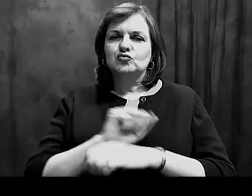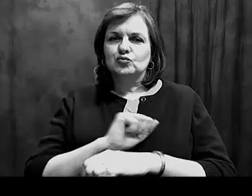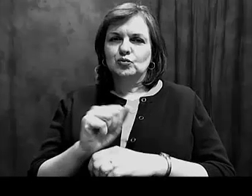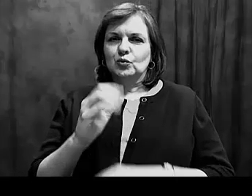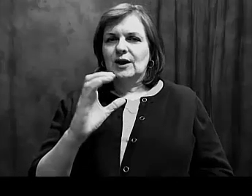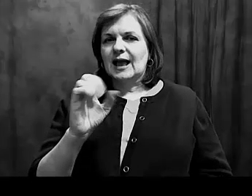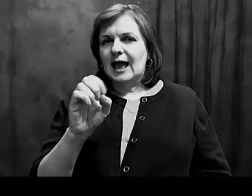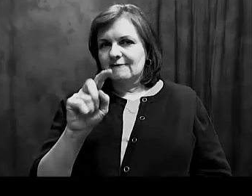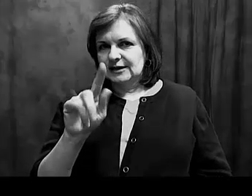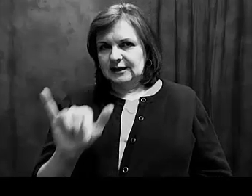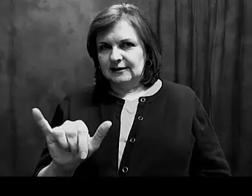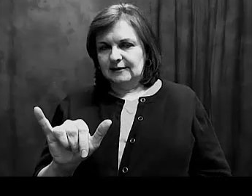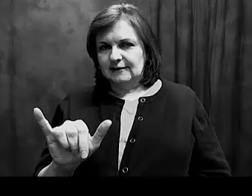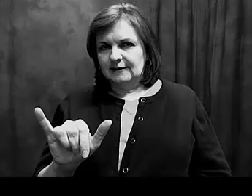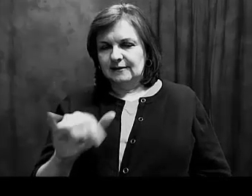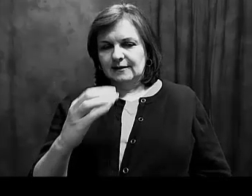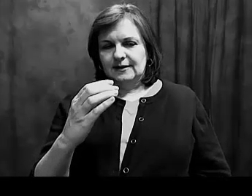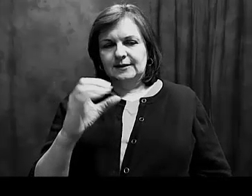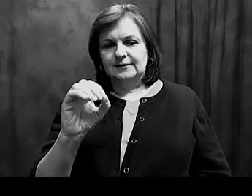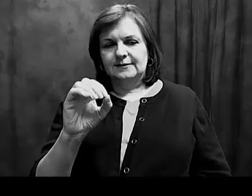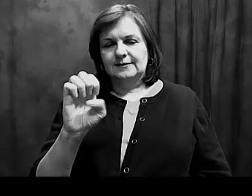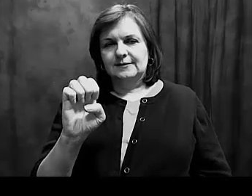so this coelom